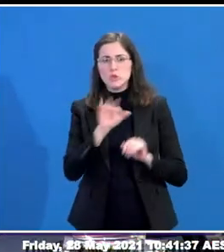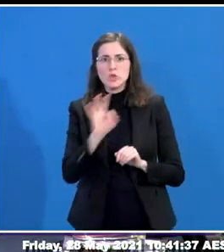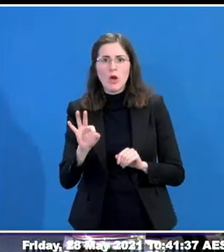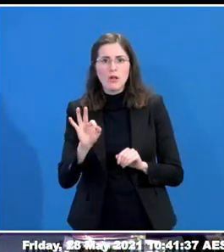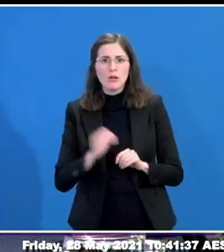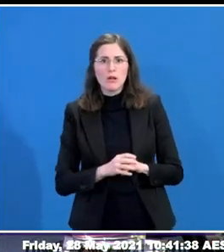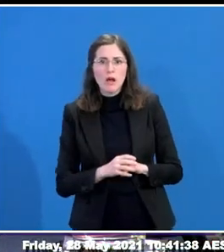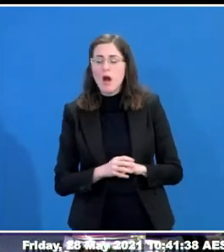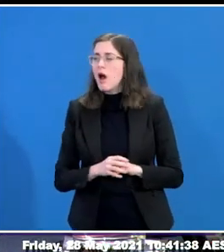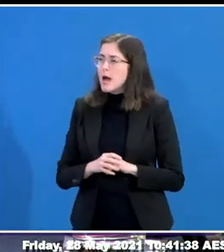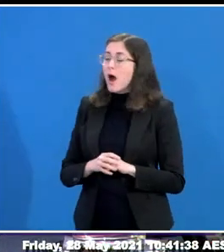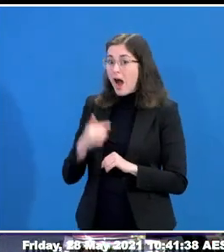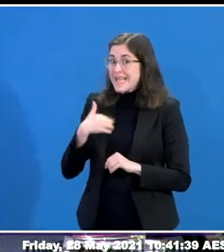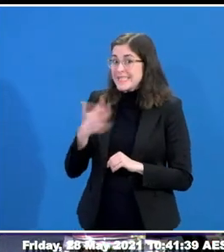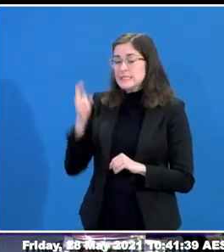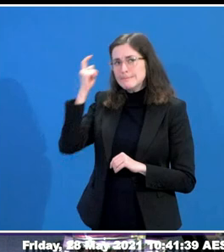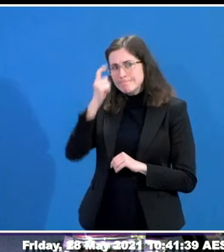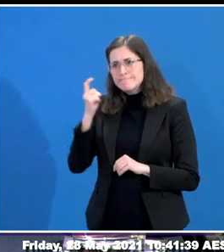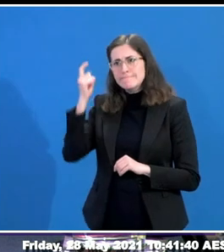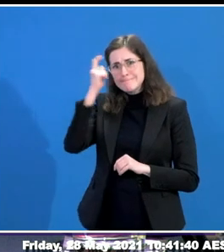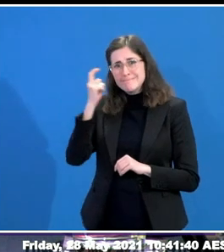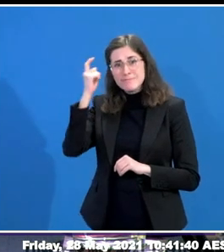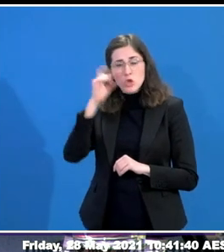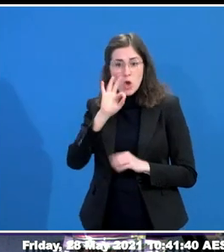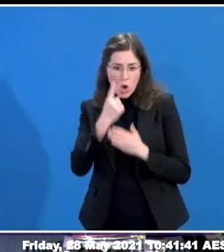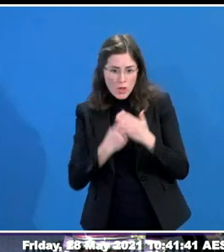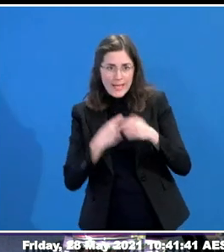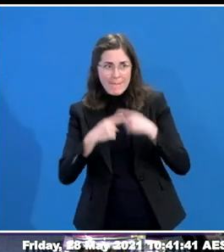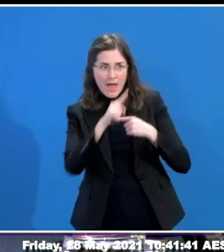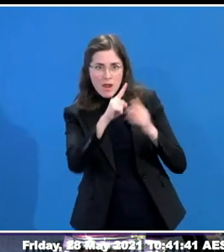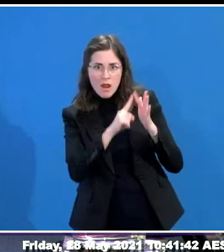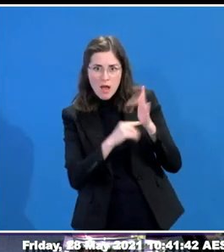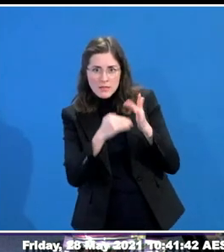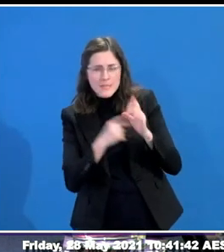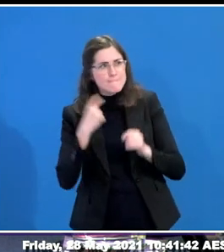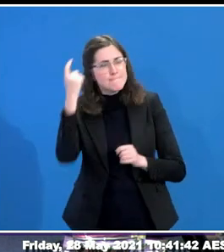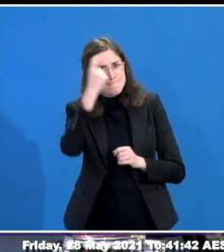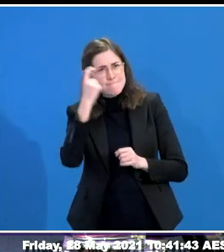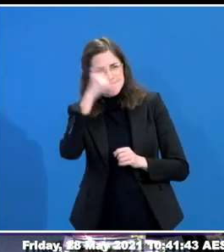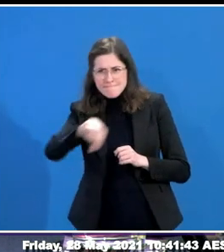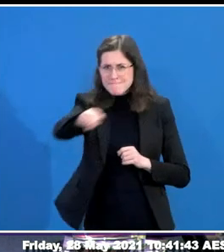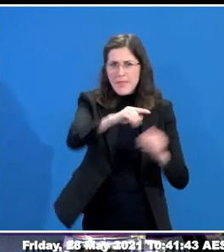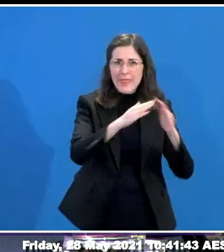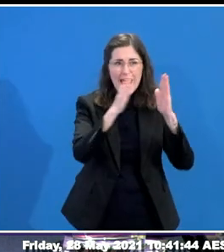It caused me to reflect deeply on the whole circumstances, and that the whole circumstances were most inappropriate.